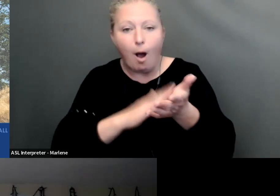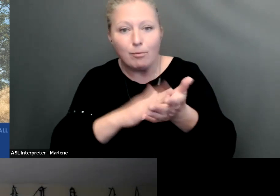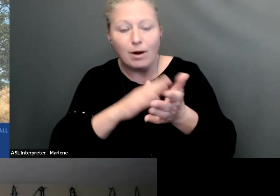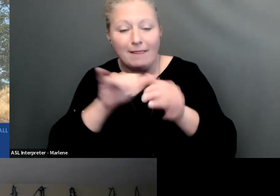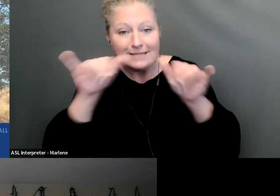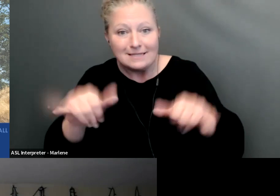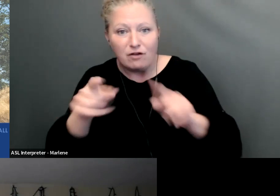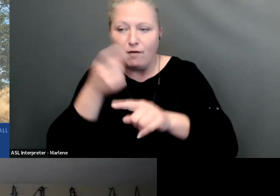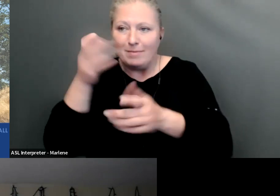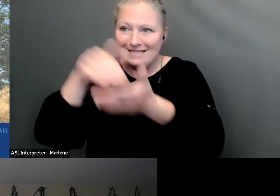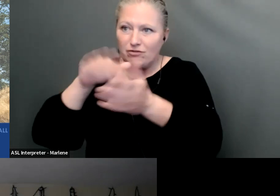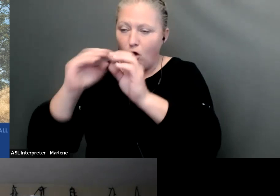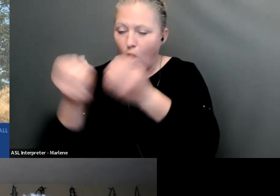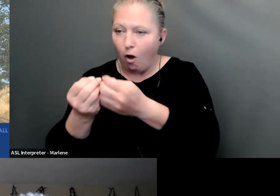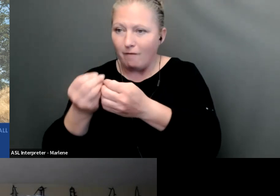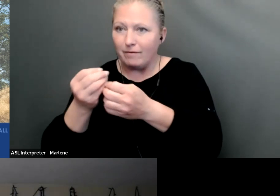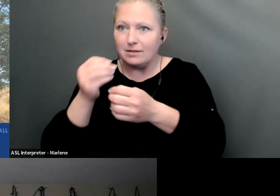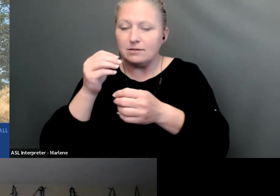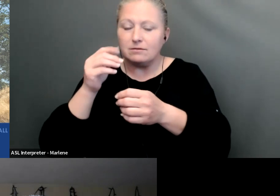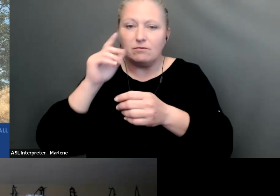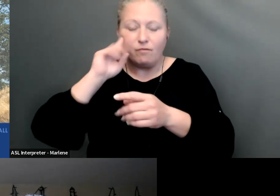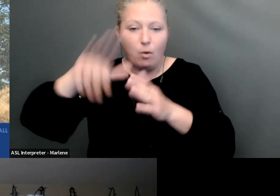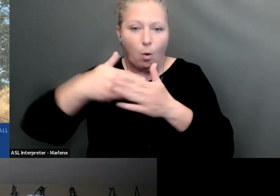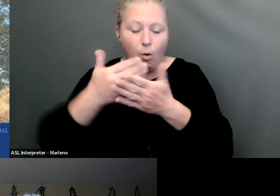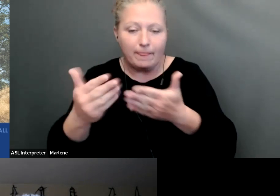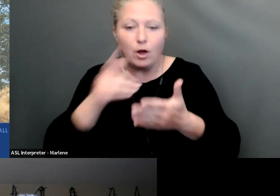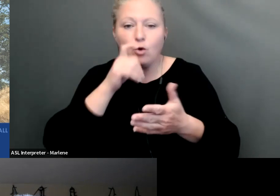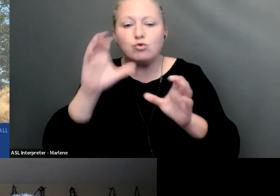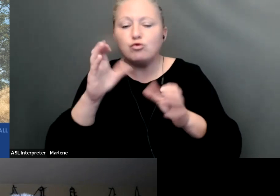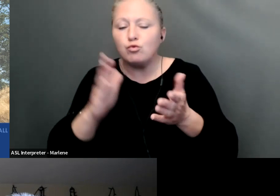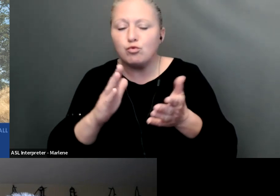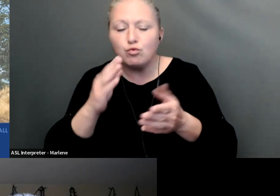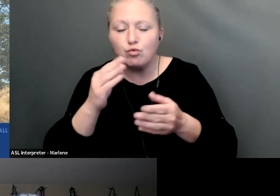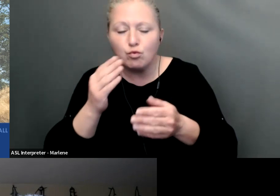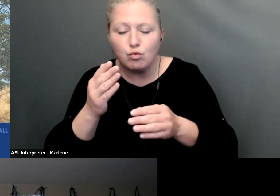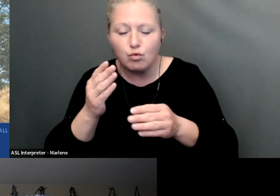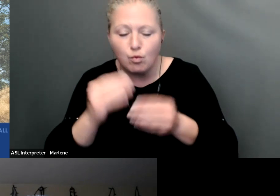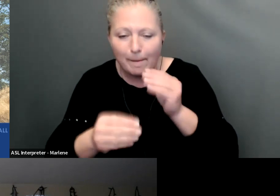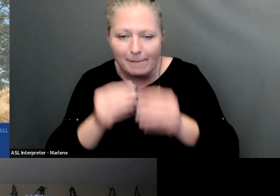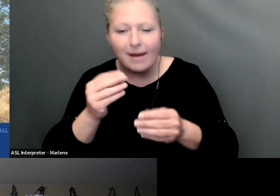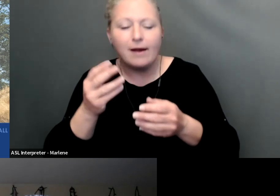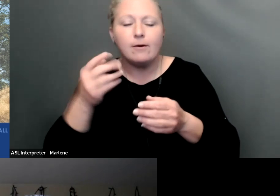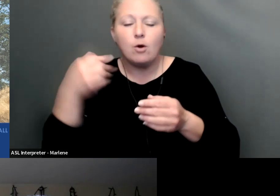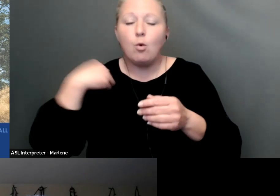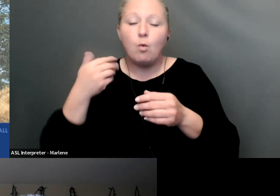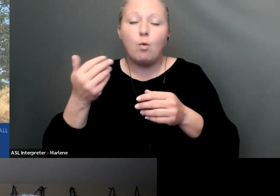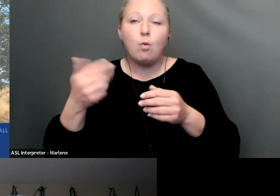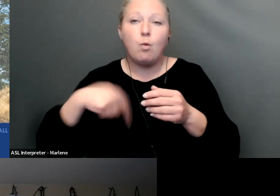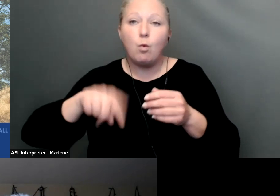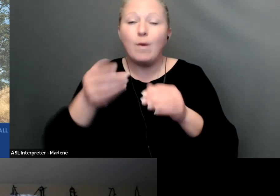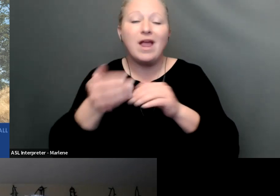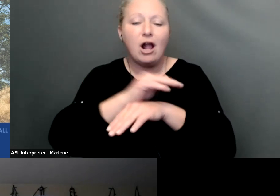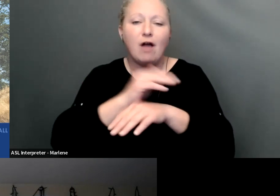office to head in the entire thing and those that do repair. So we cover everything inside and out